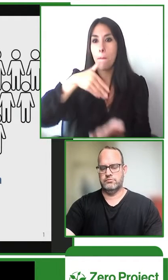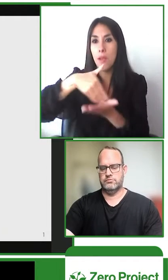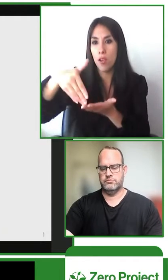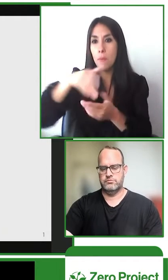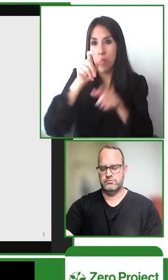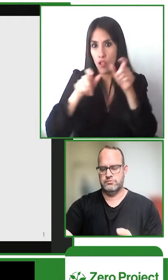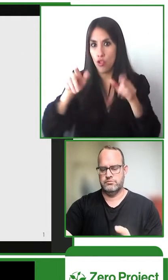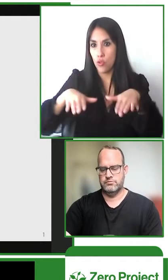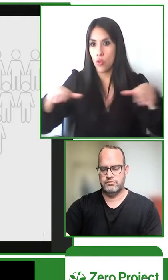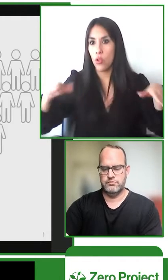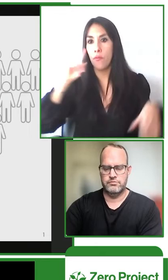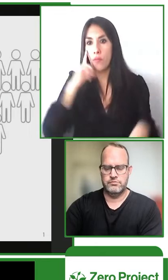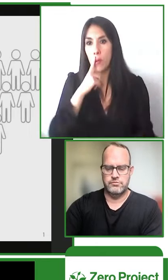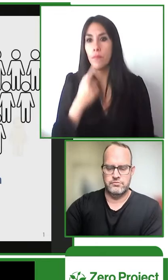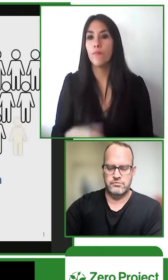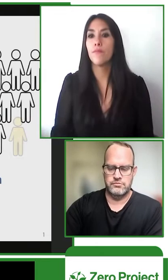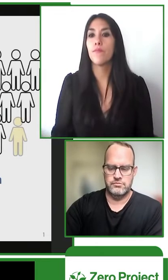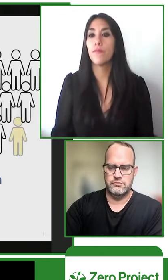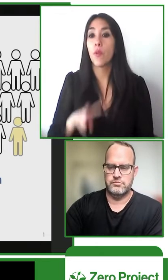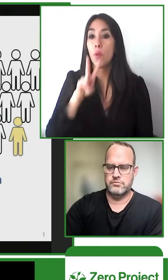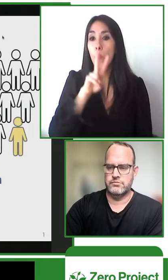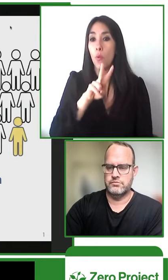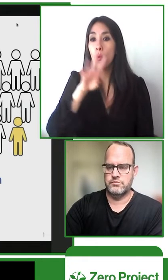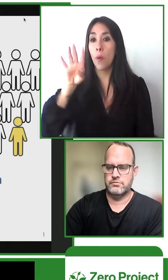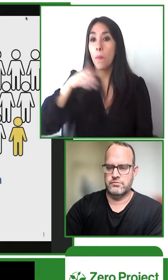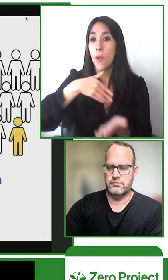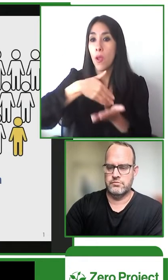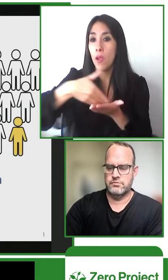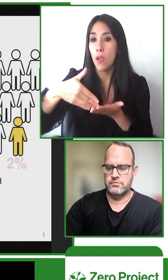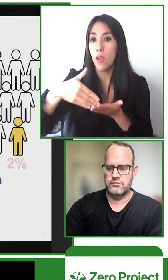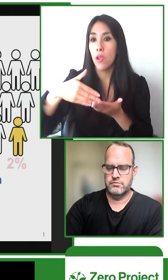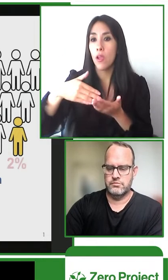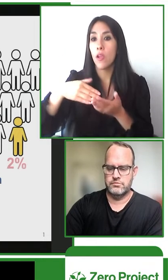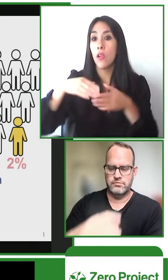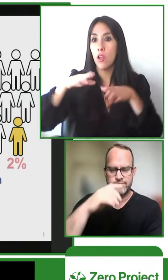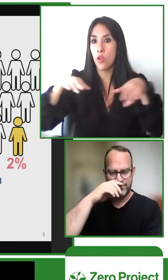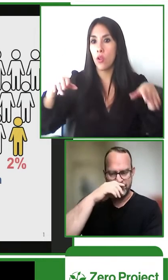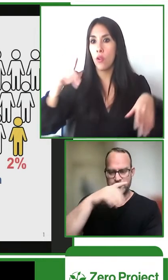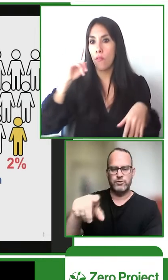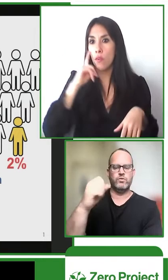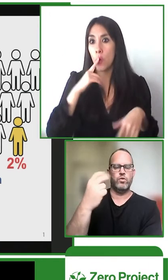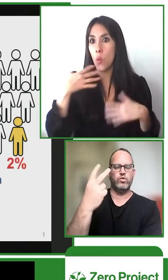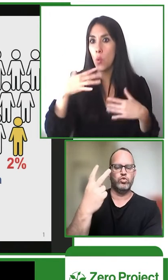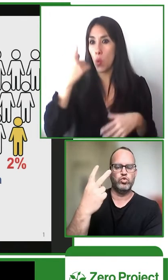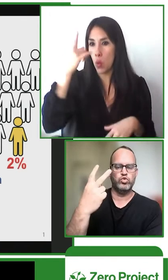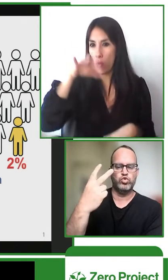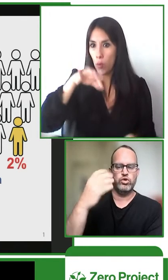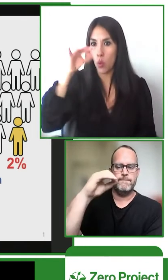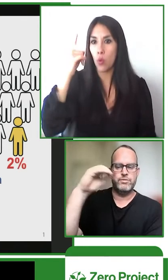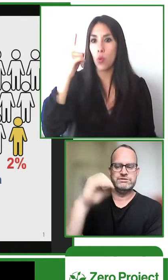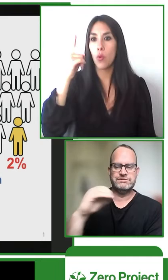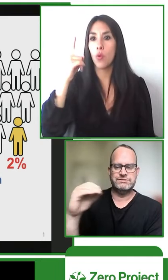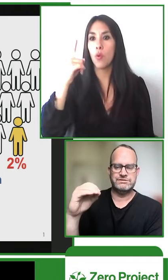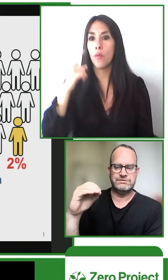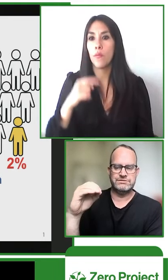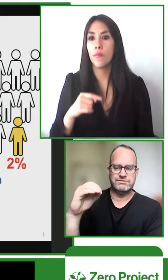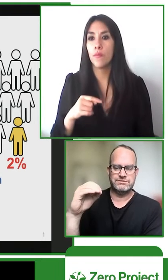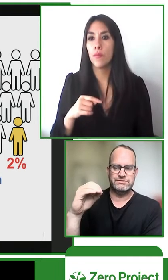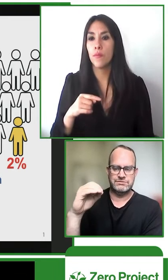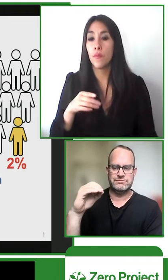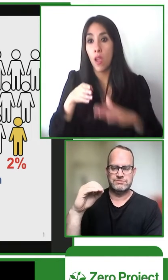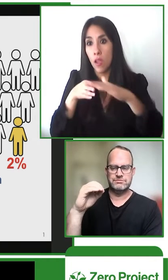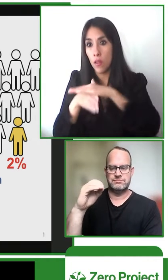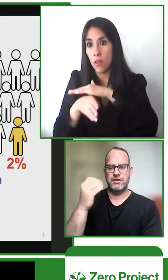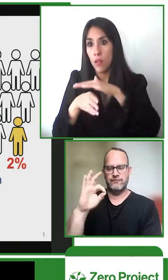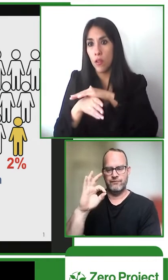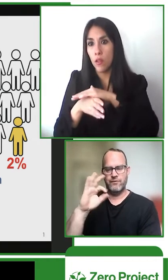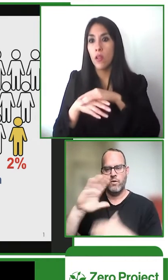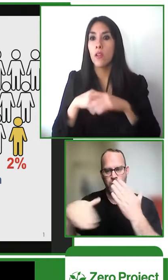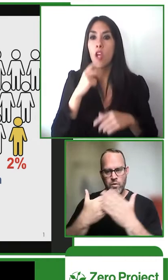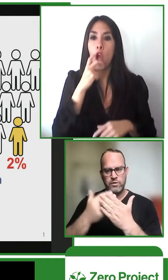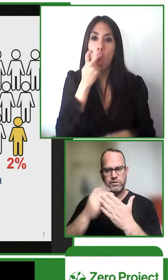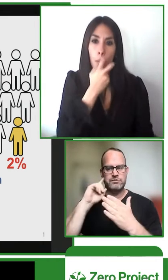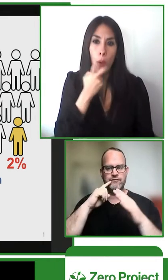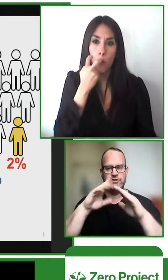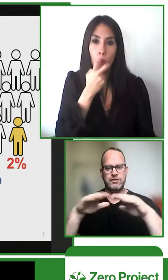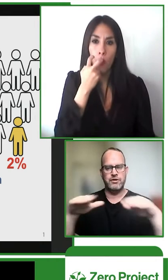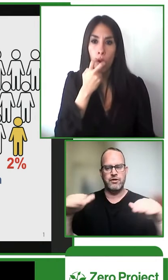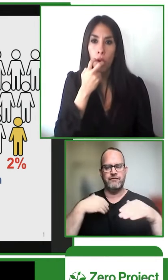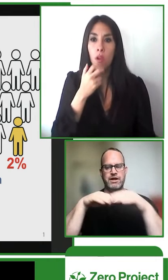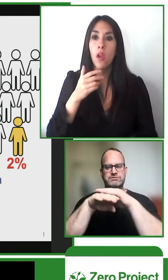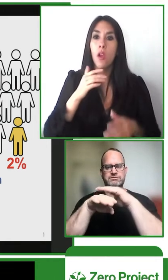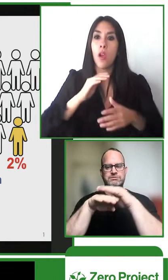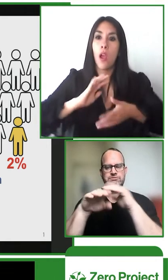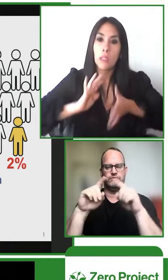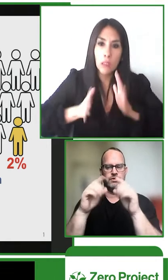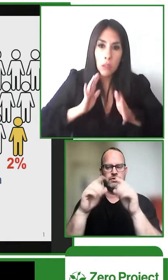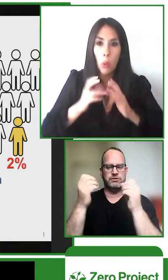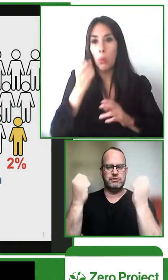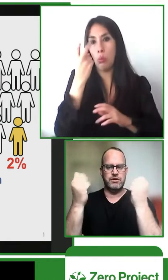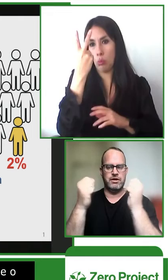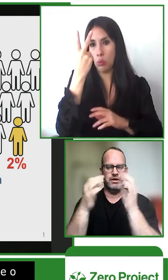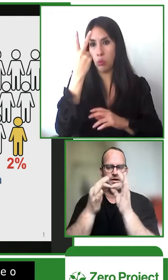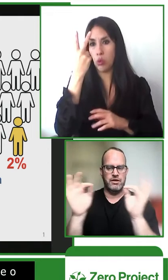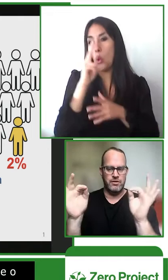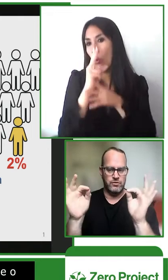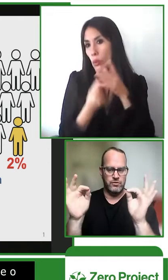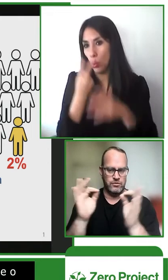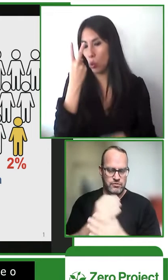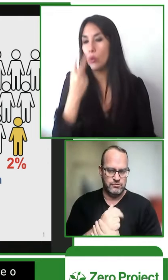of them have access to language so two percent of all deaf children really